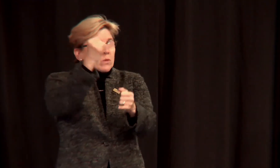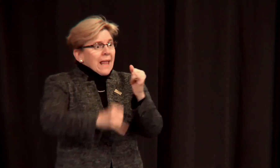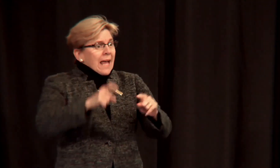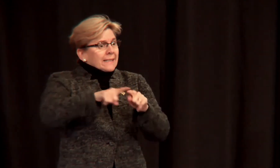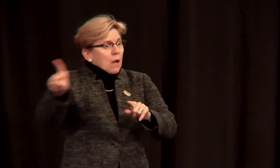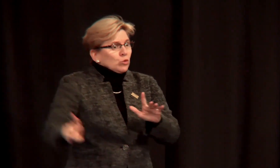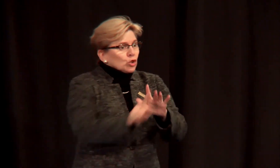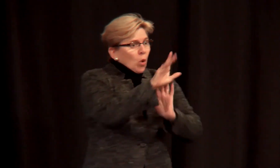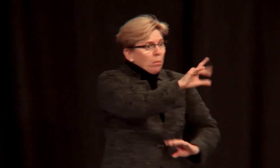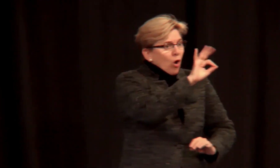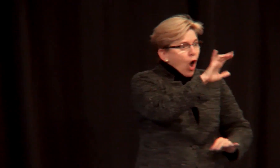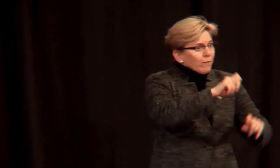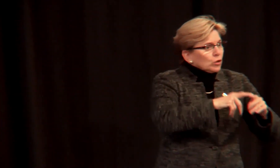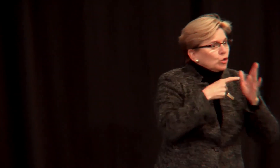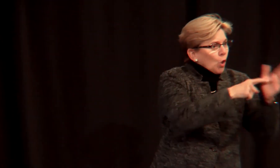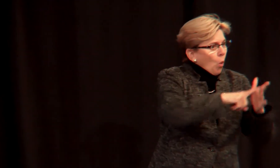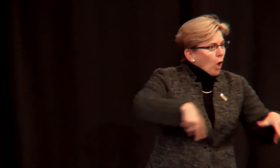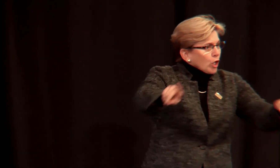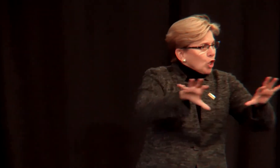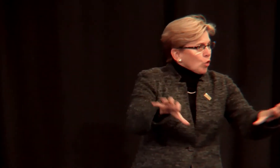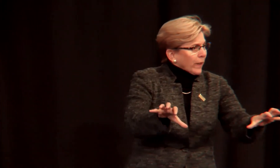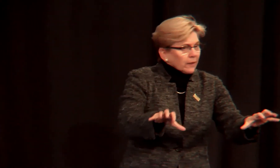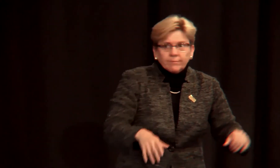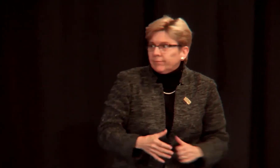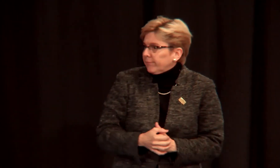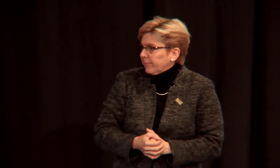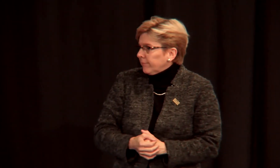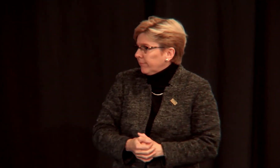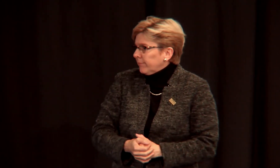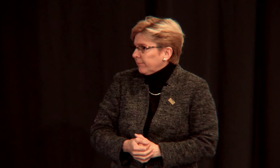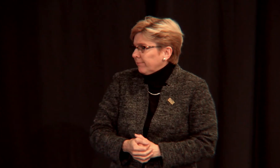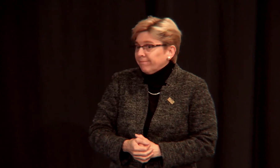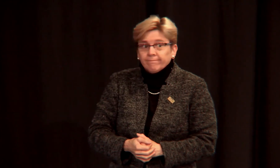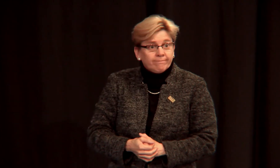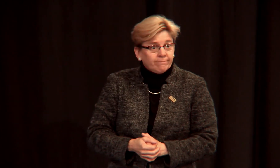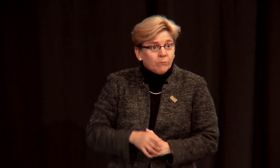When was the last time you showed up in her office to tell her what you were doing?